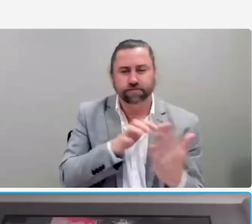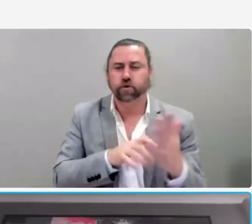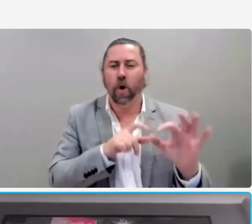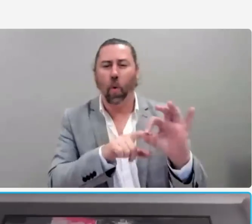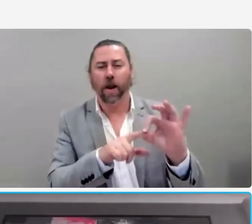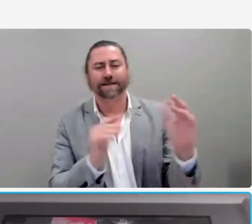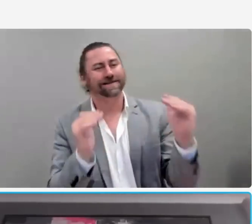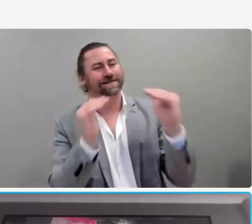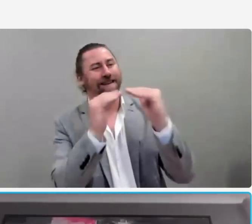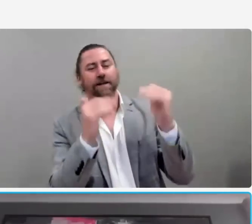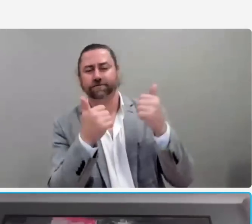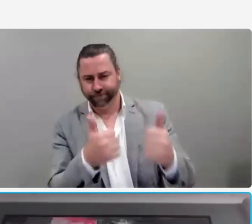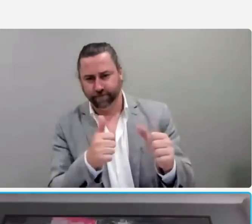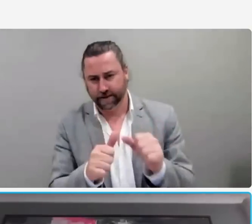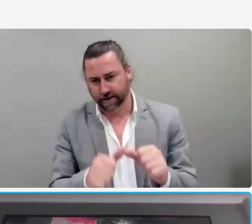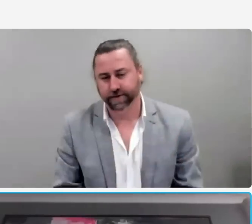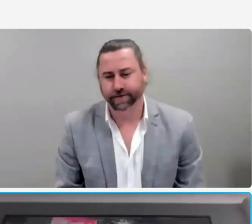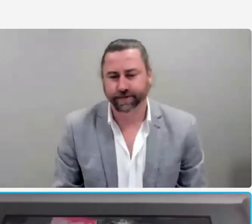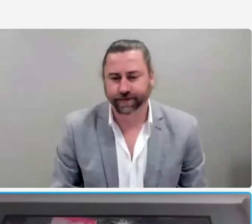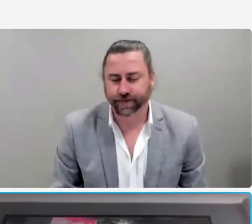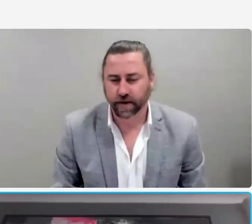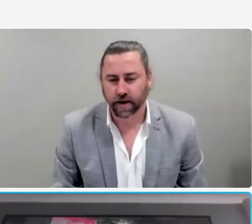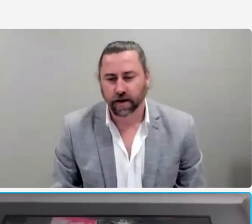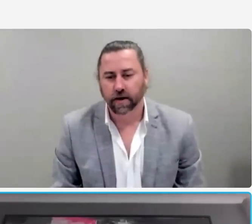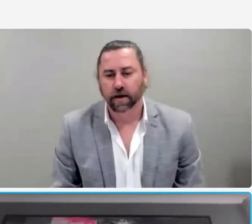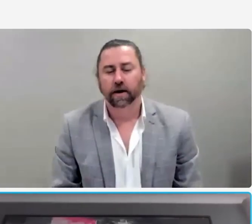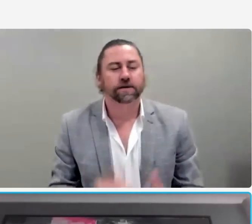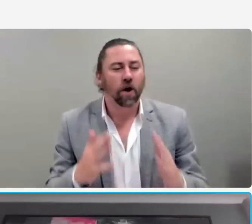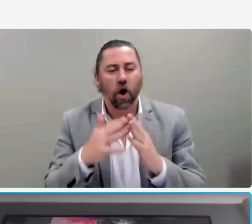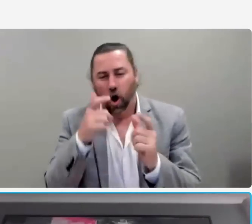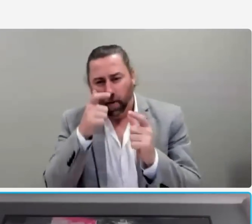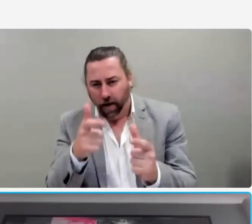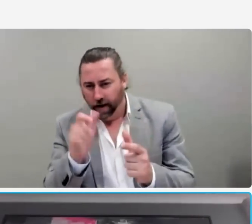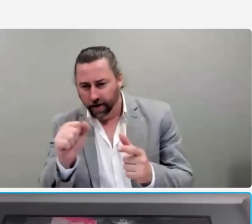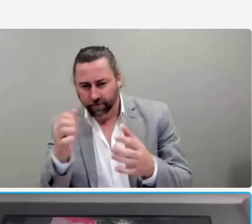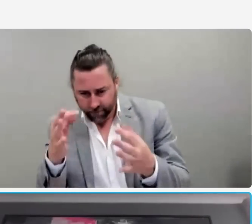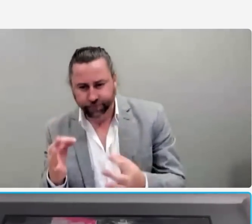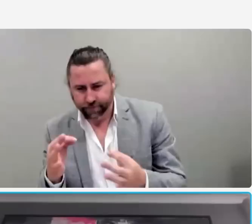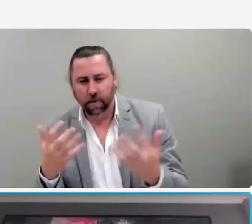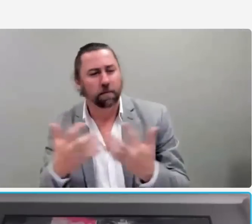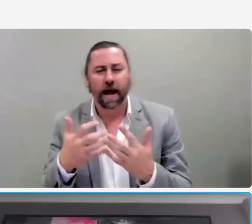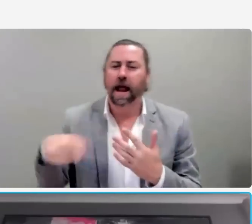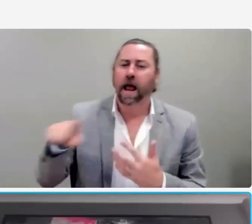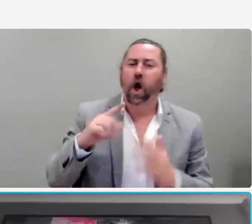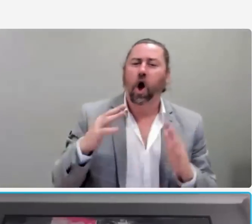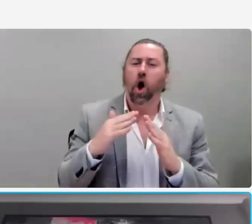Importantly from a home care perspective feedback during the evaluation highlighted that many home care providers felt the current standards were too